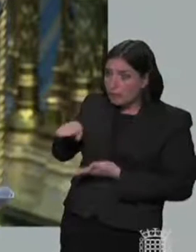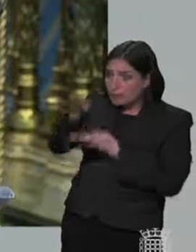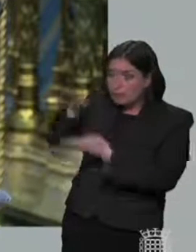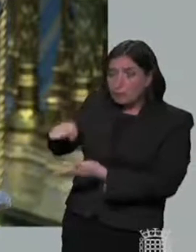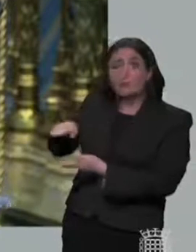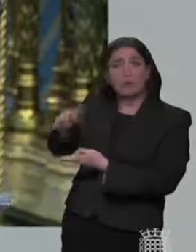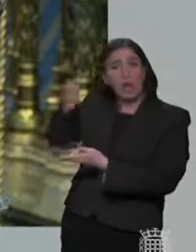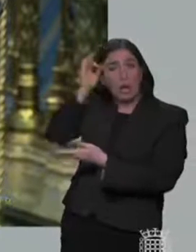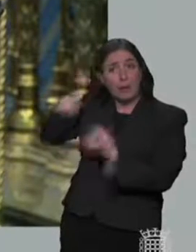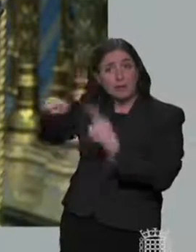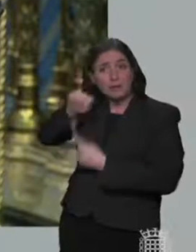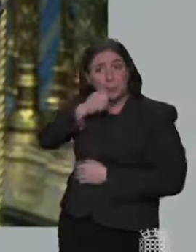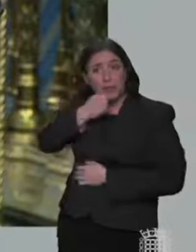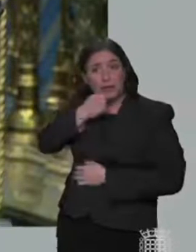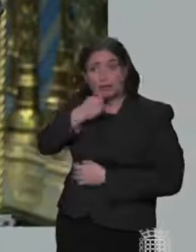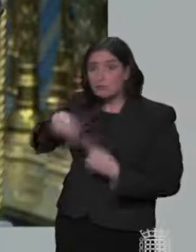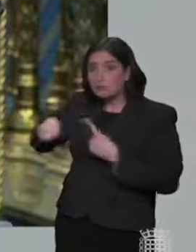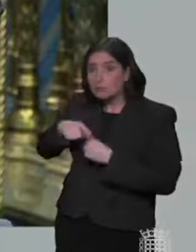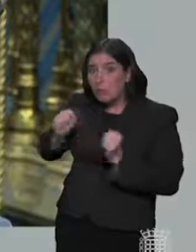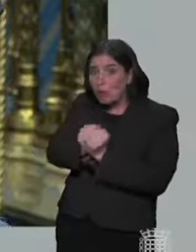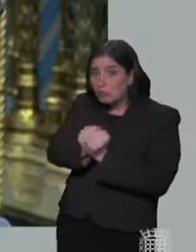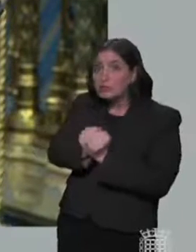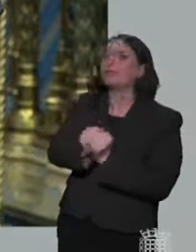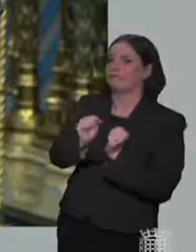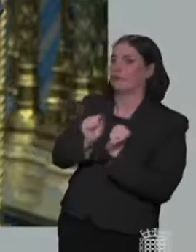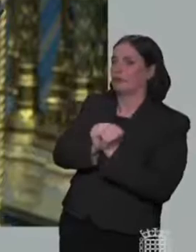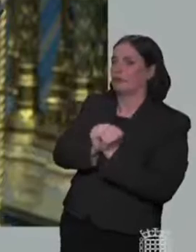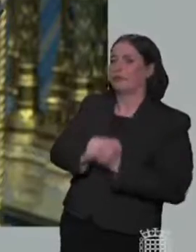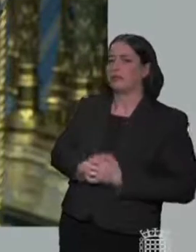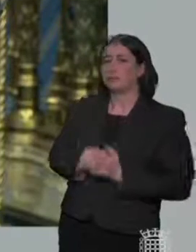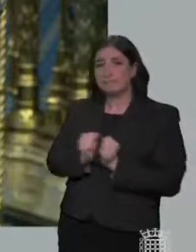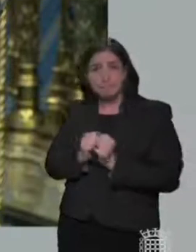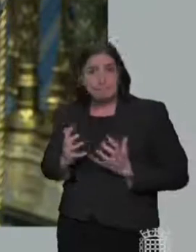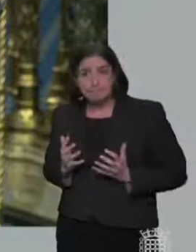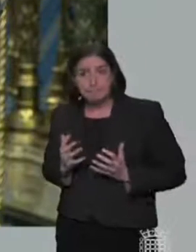as many as our vat opinion will say content the country not content the contents have it